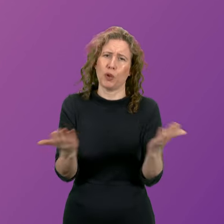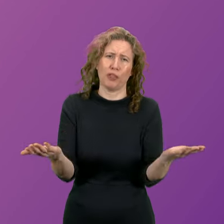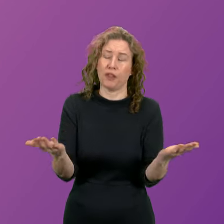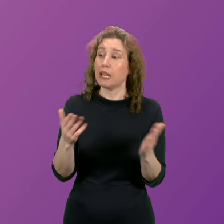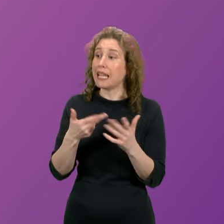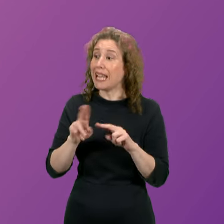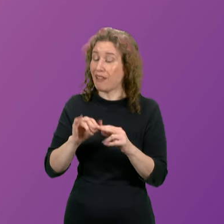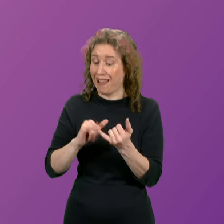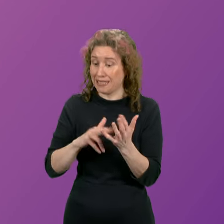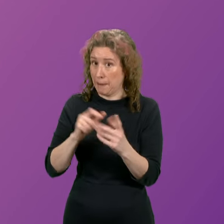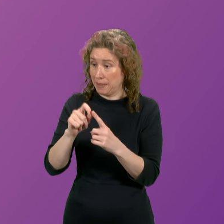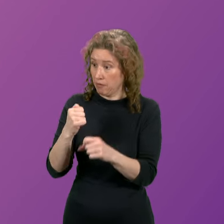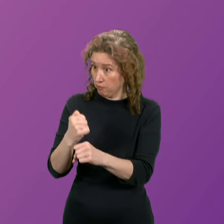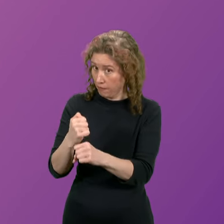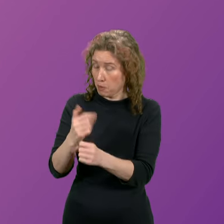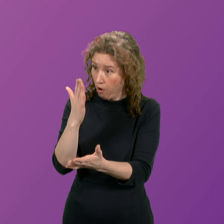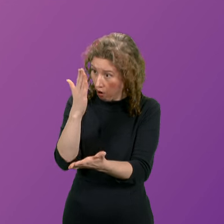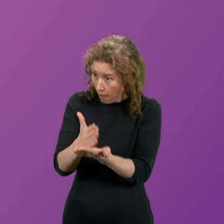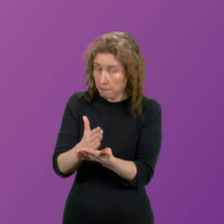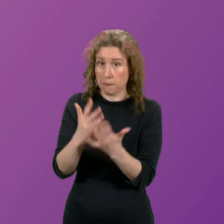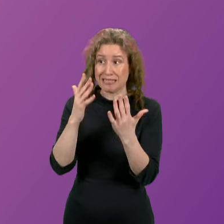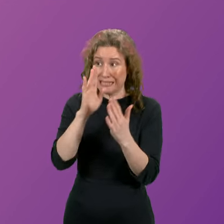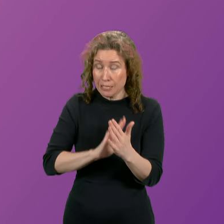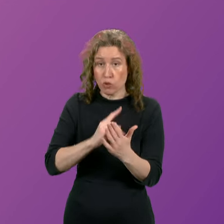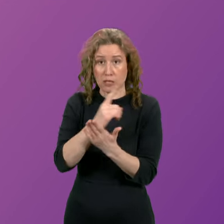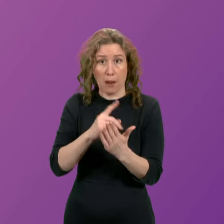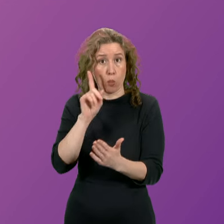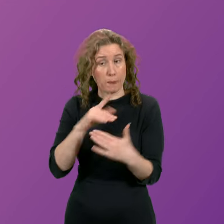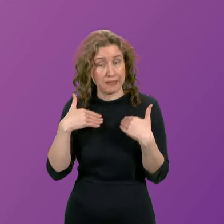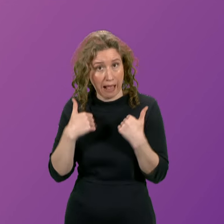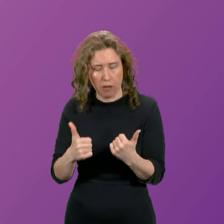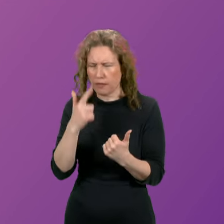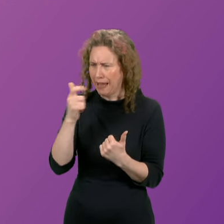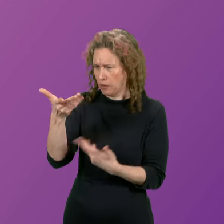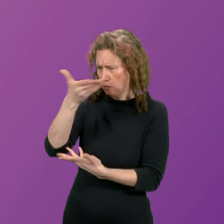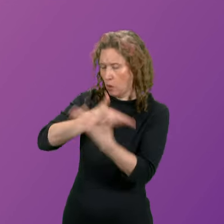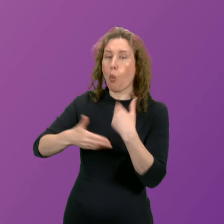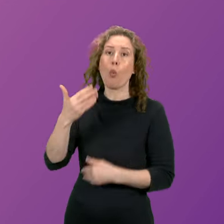Government is serious about women’s health, can the First Minister tell us when